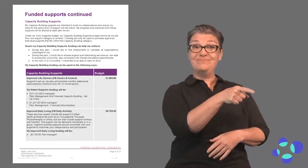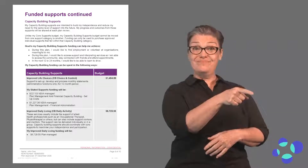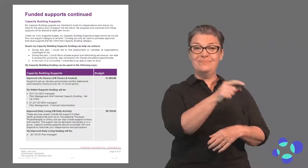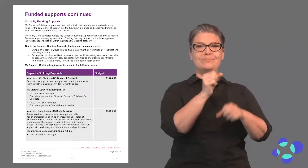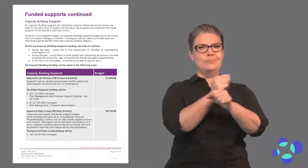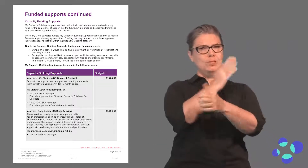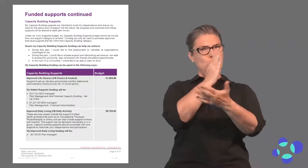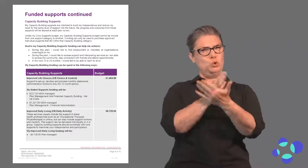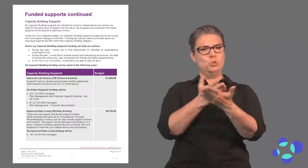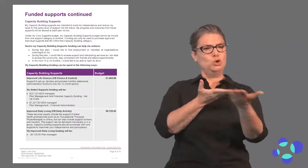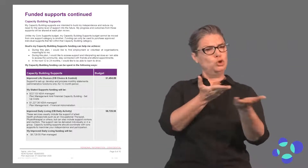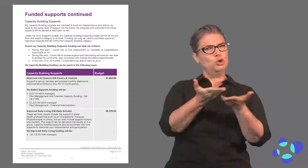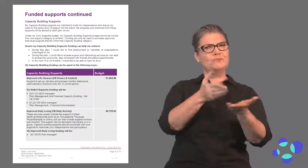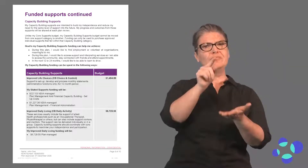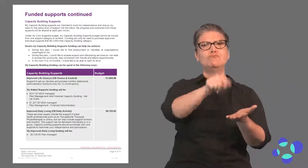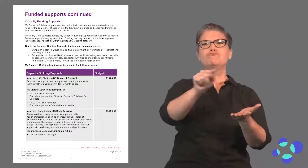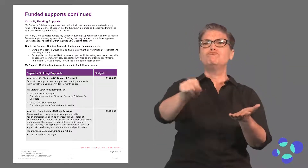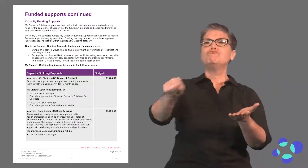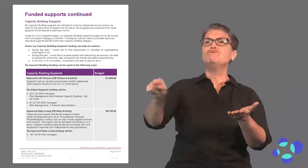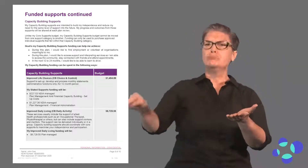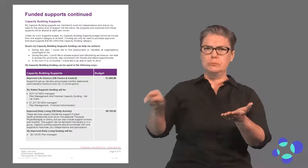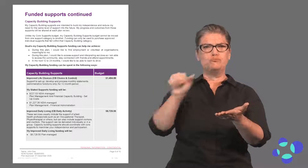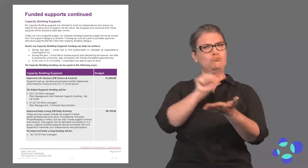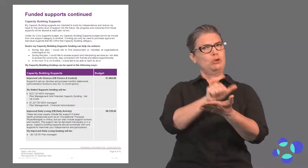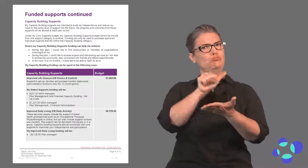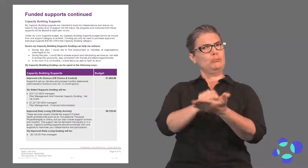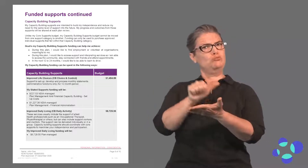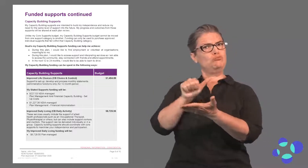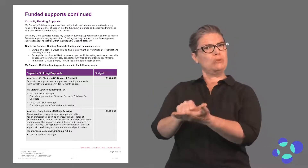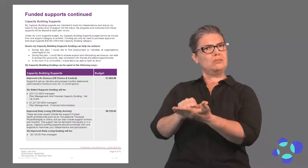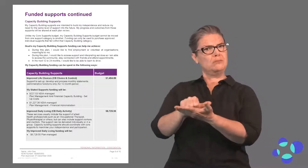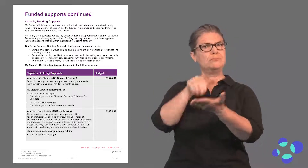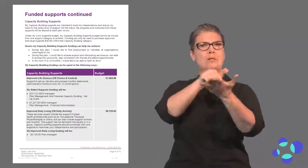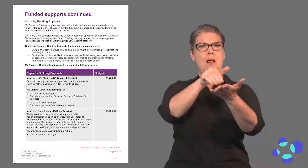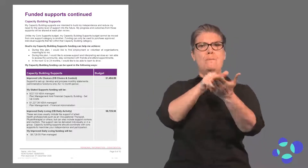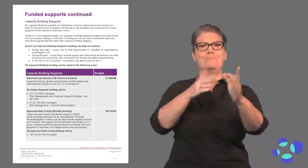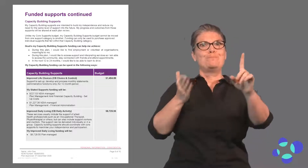Support Coordinators ensure that the services provided